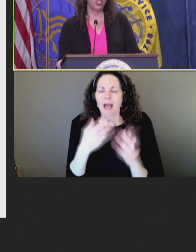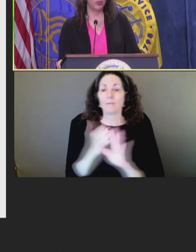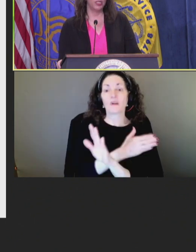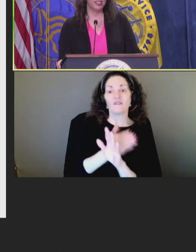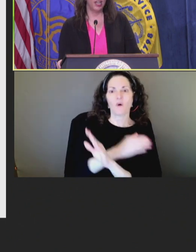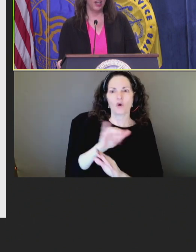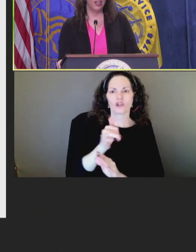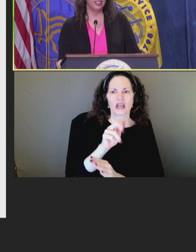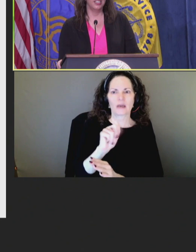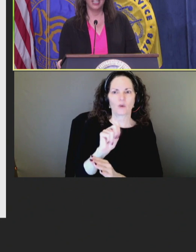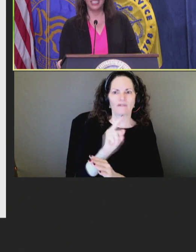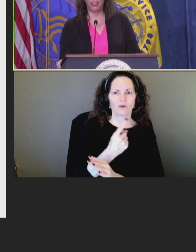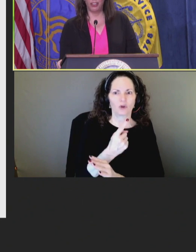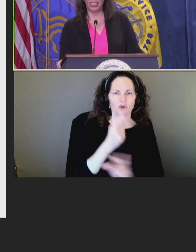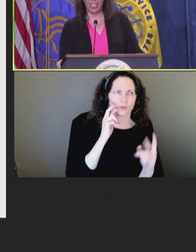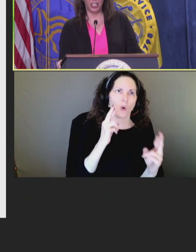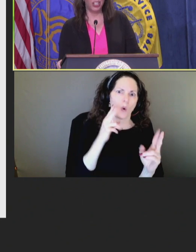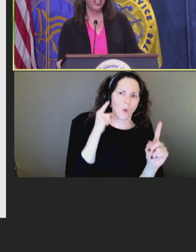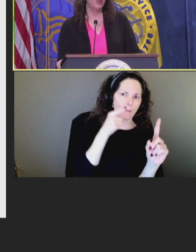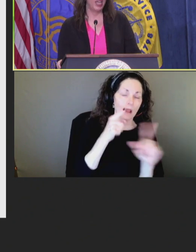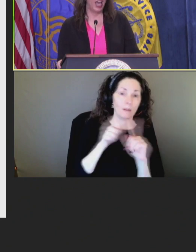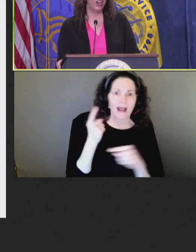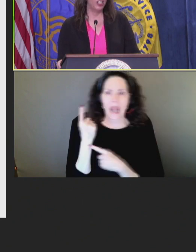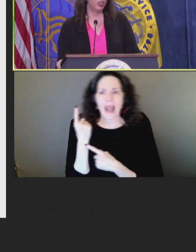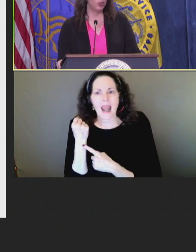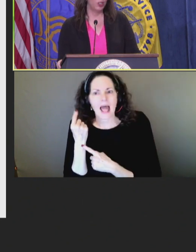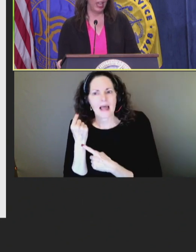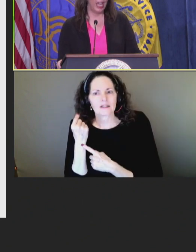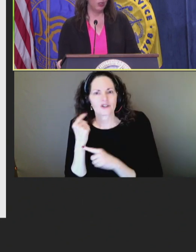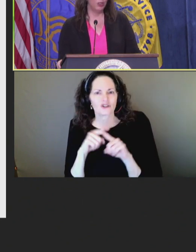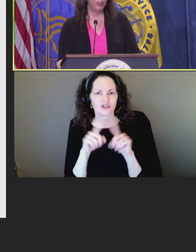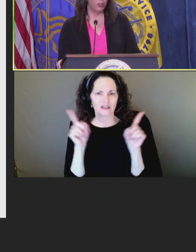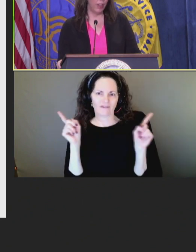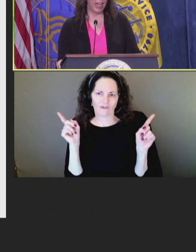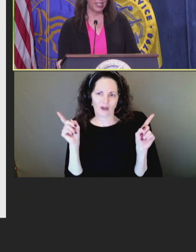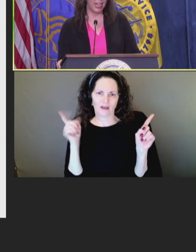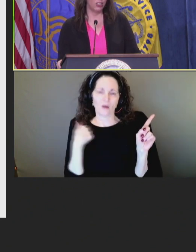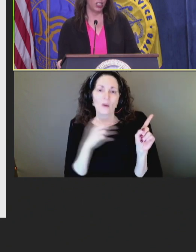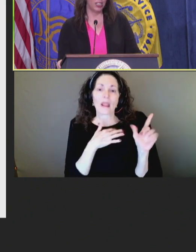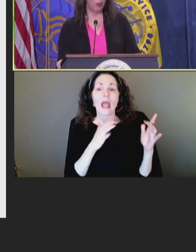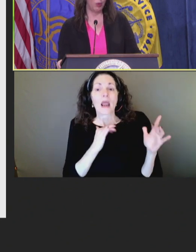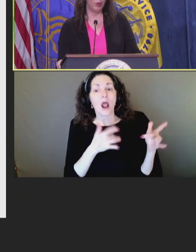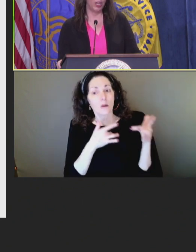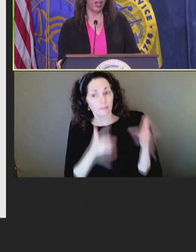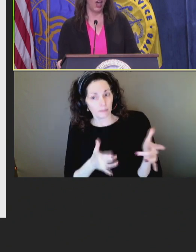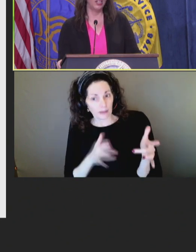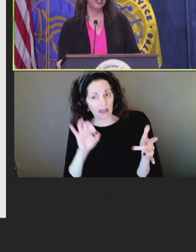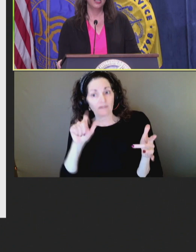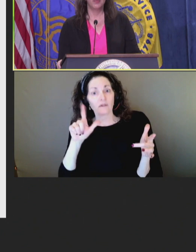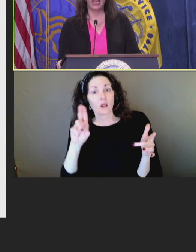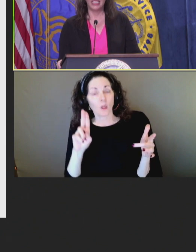was a different year. We had our usual annual flu vaccination that we were working on. But at the